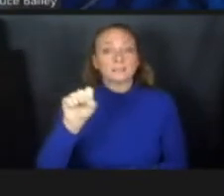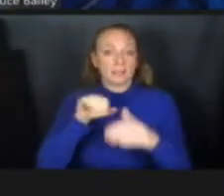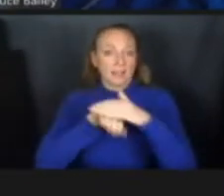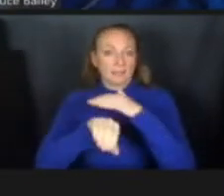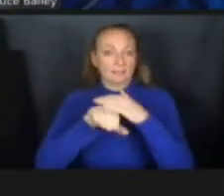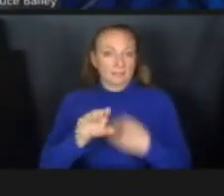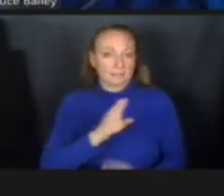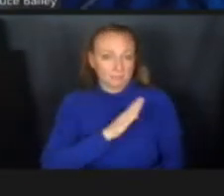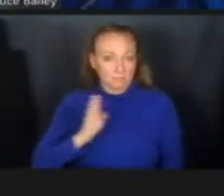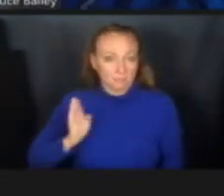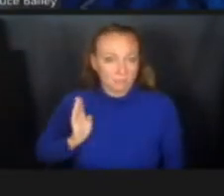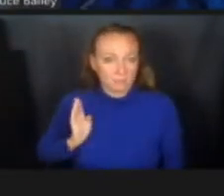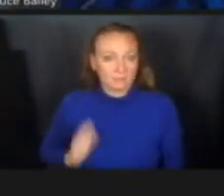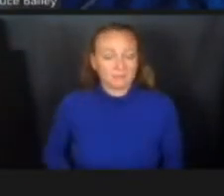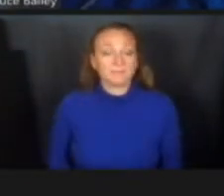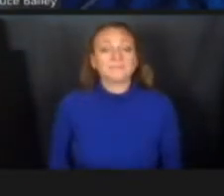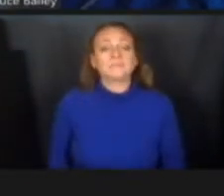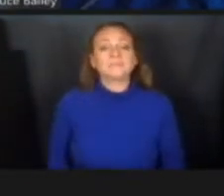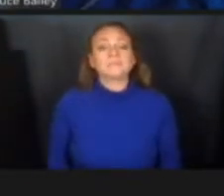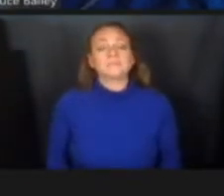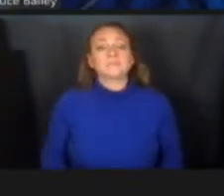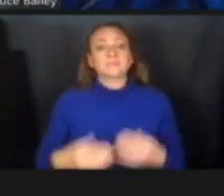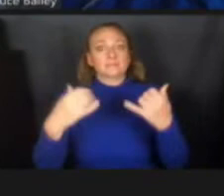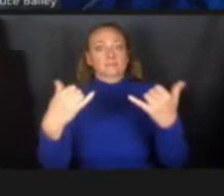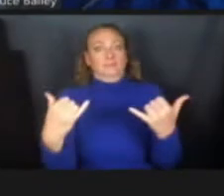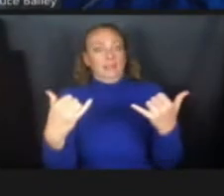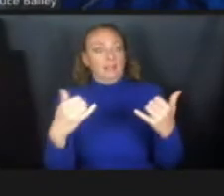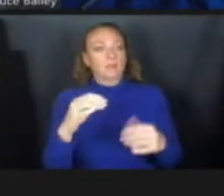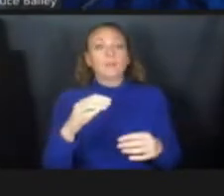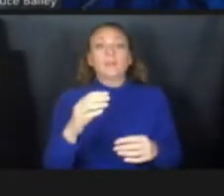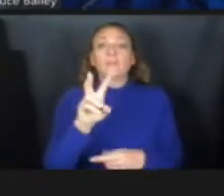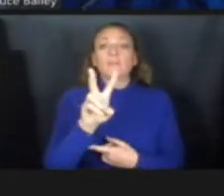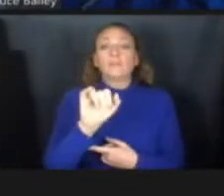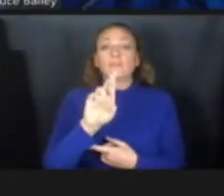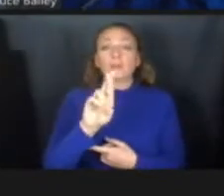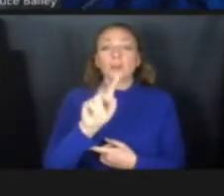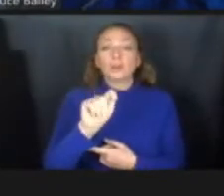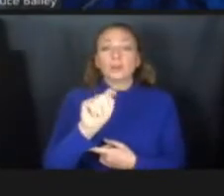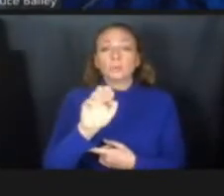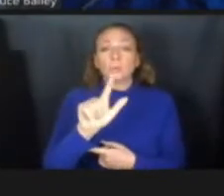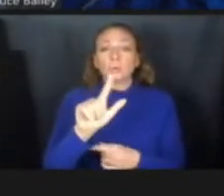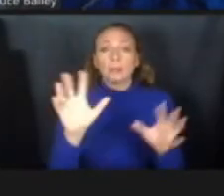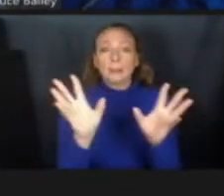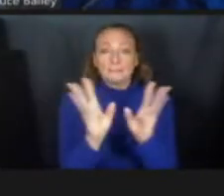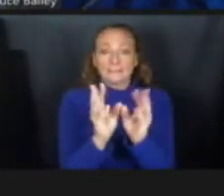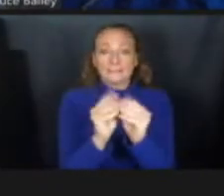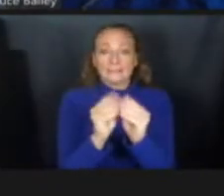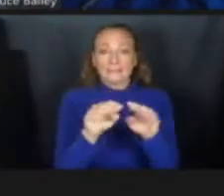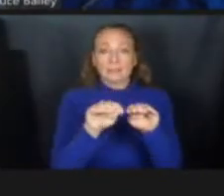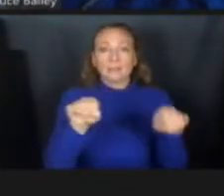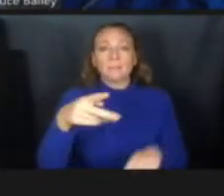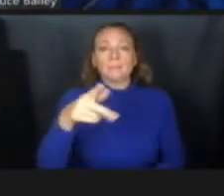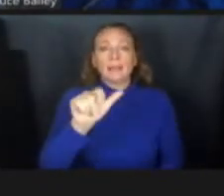The spotlight on virtual meeting platforms got very bright a year ago, unexpectedly.